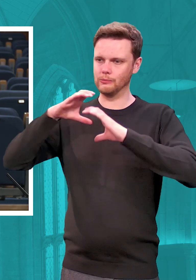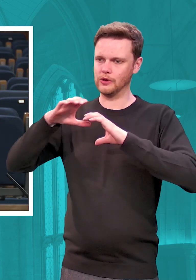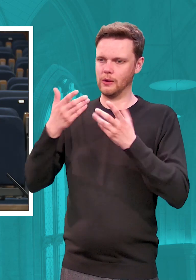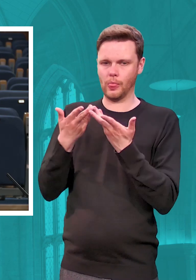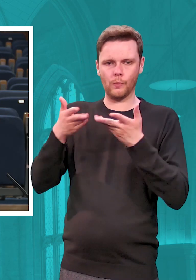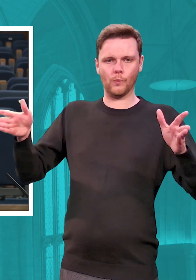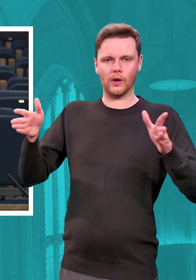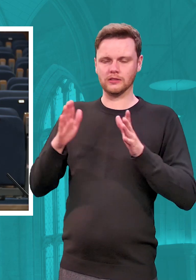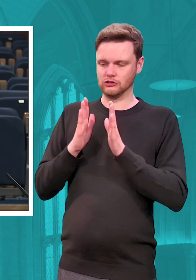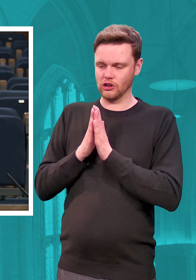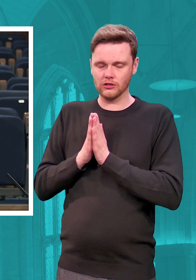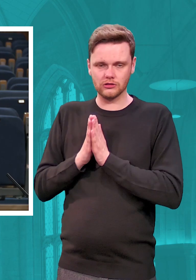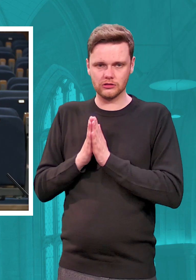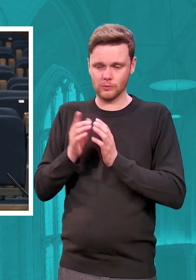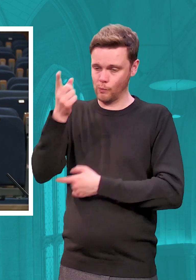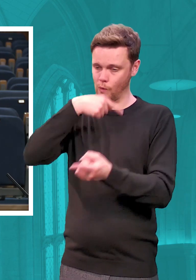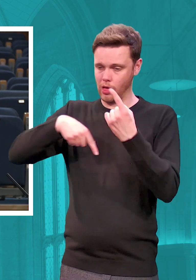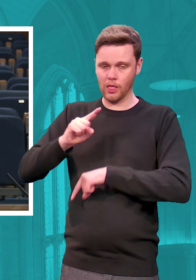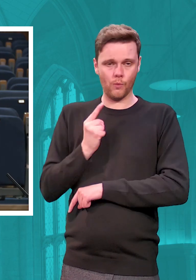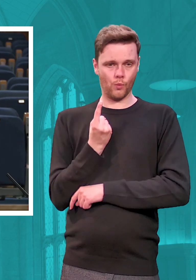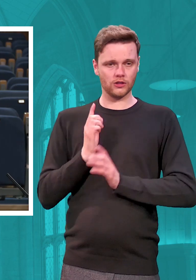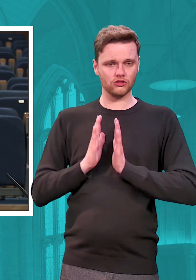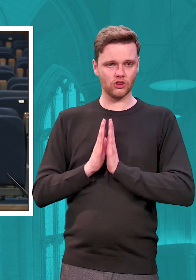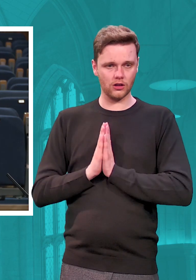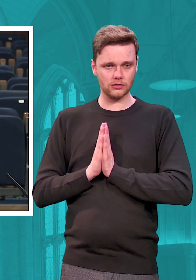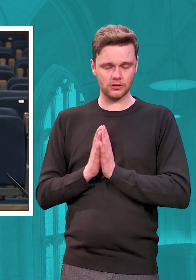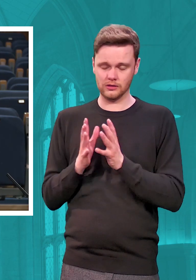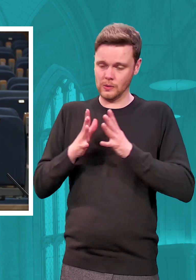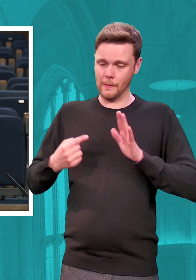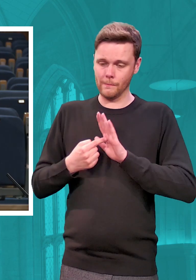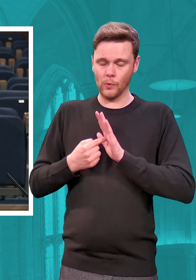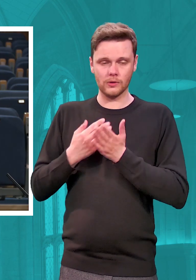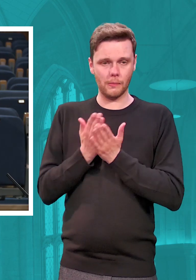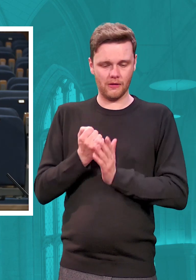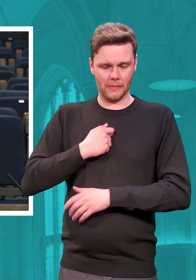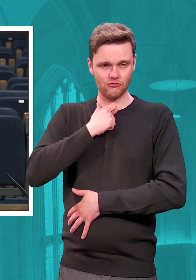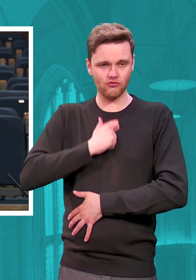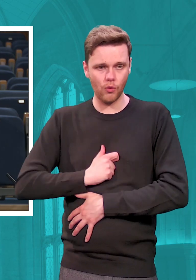We are one church and a major part of my role is to ensure that the National Administration